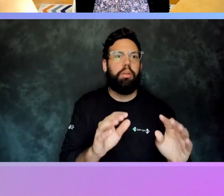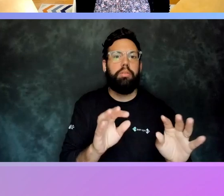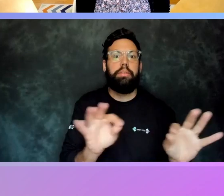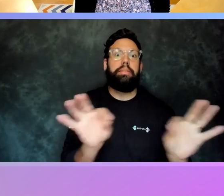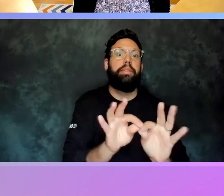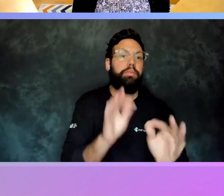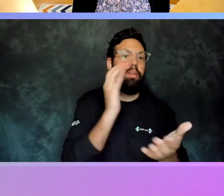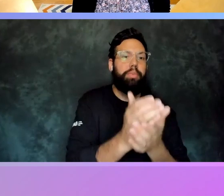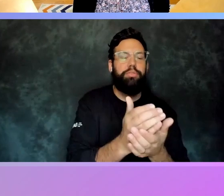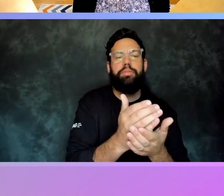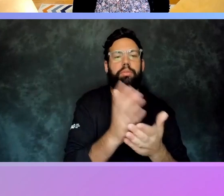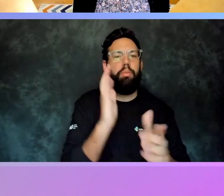to understand how people